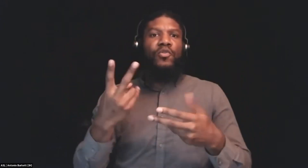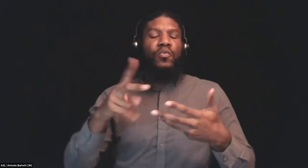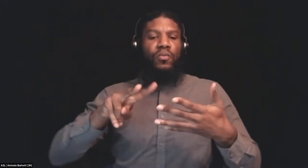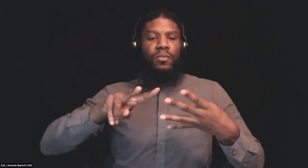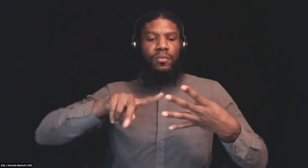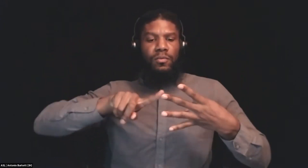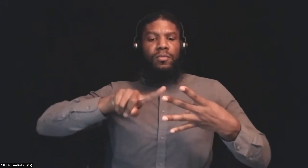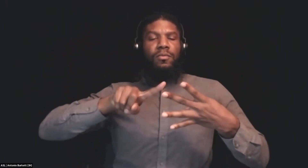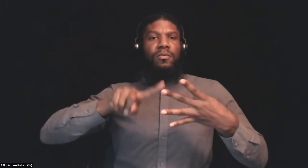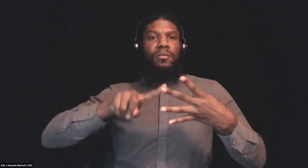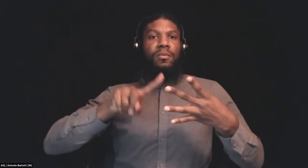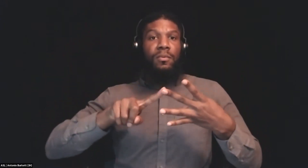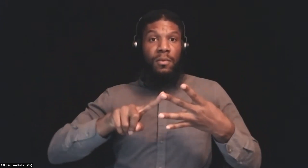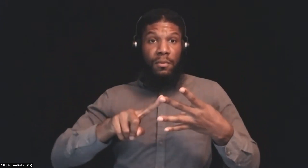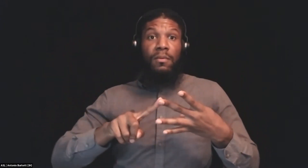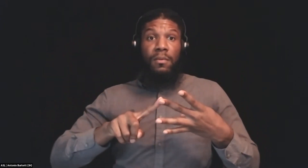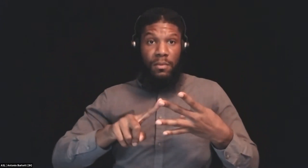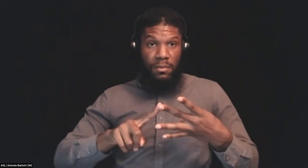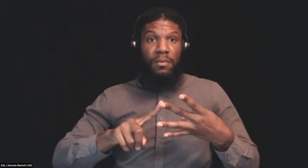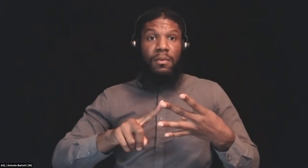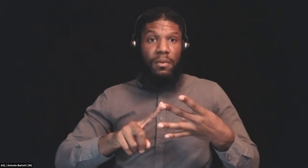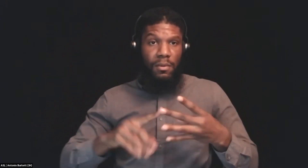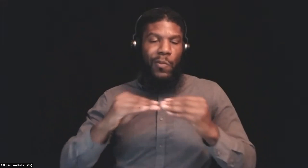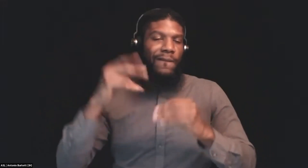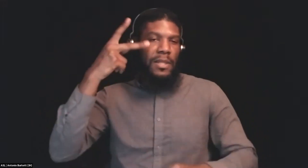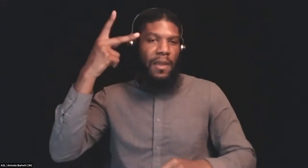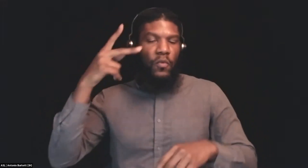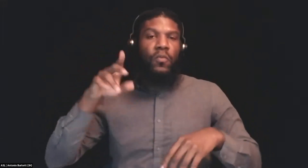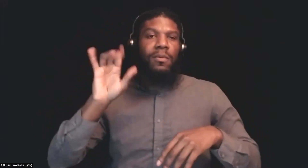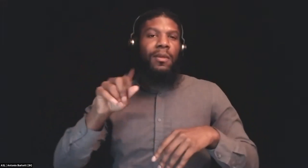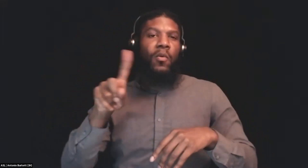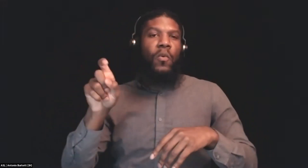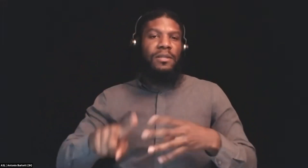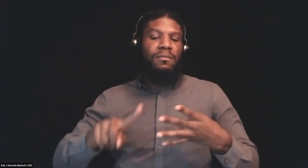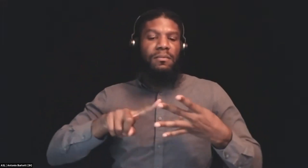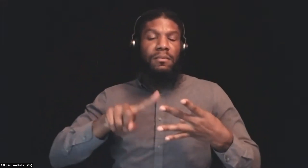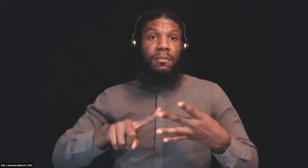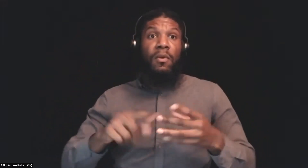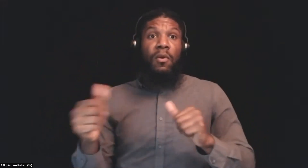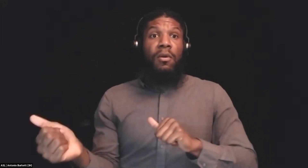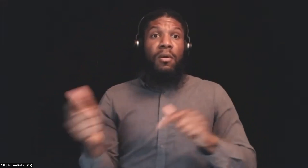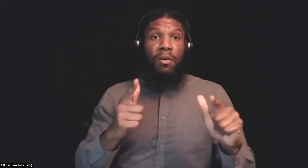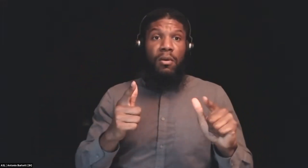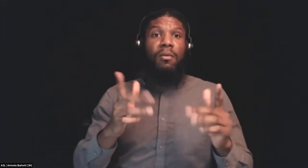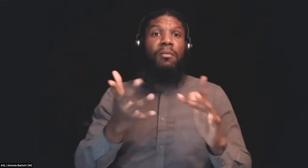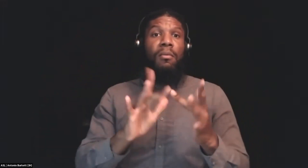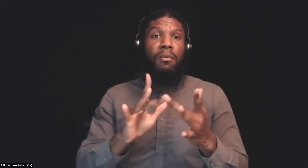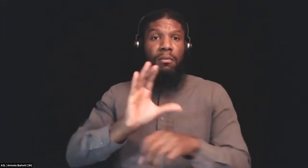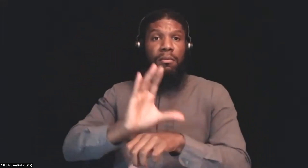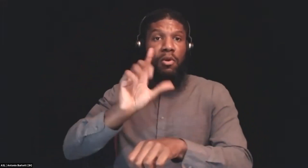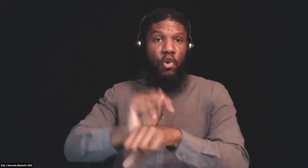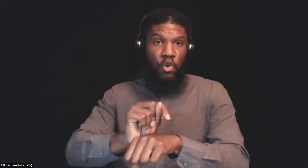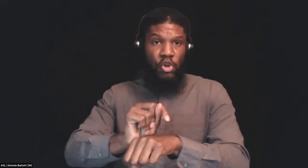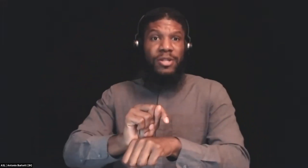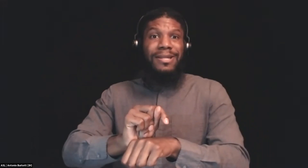do we consider all. Online consulting settings as multimodal texts in and of themselves right.